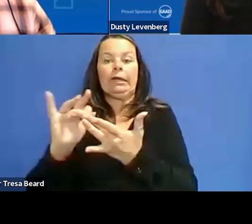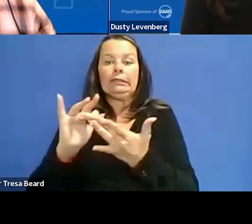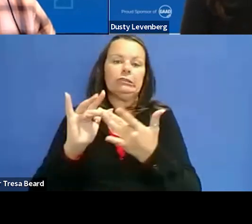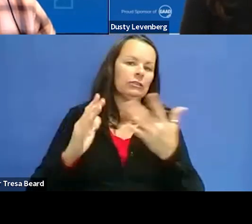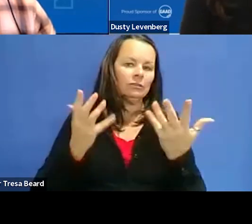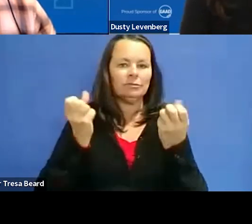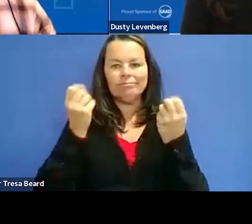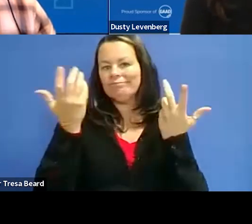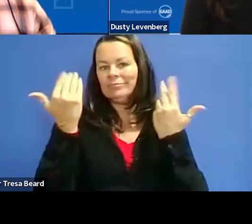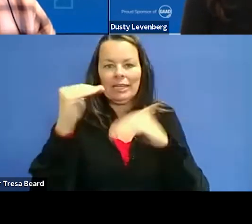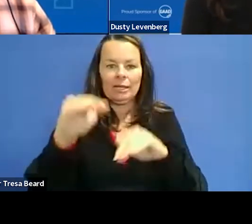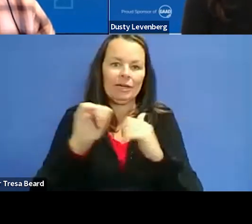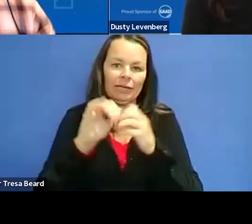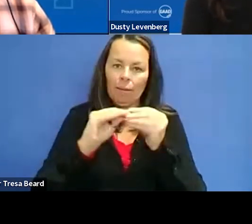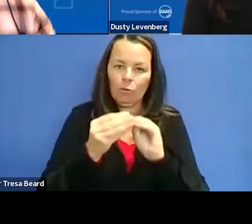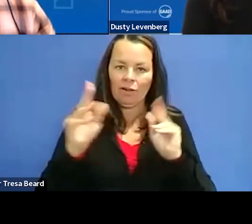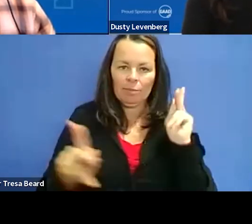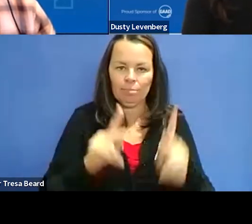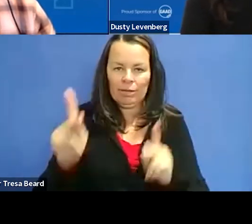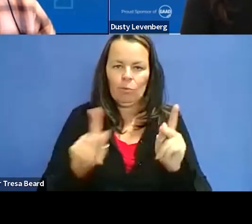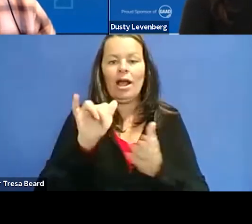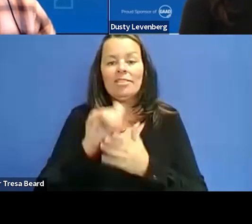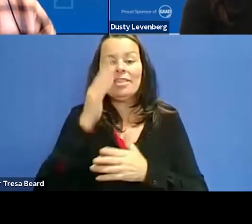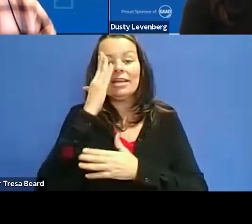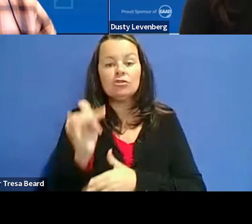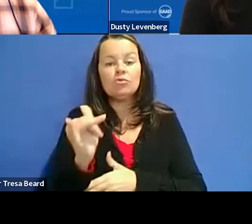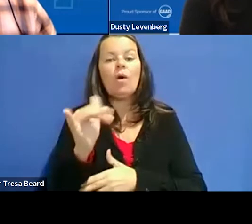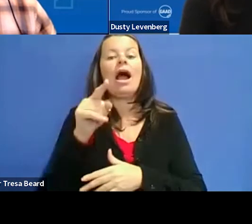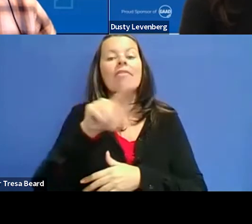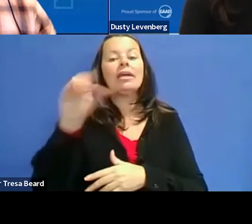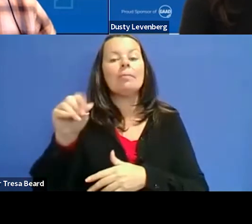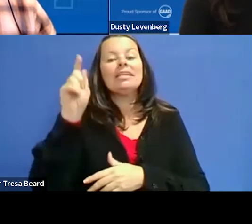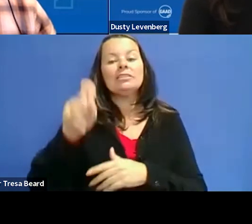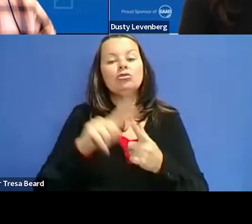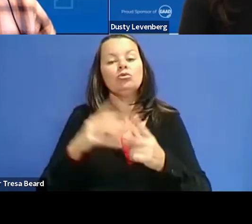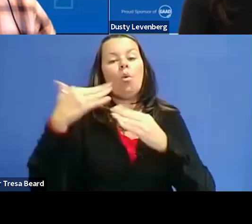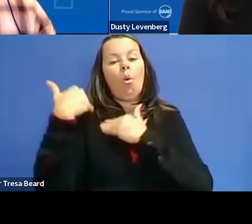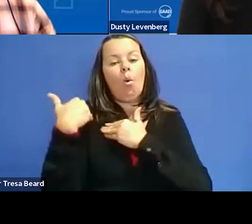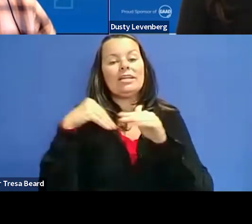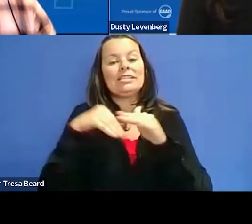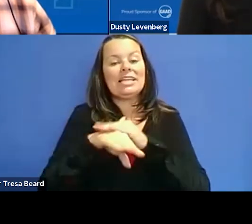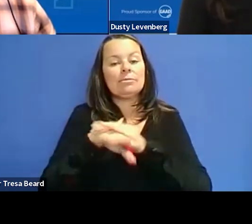for the entire organization. To develop the Dev team to create a beautiful -- that is